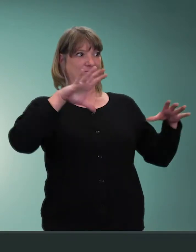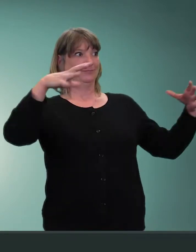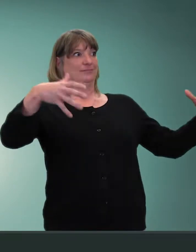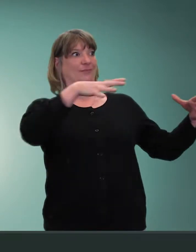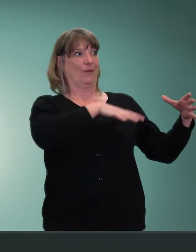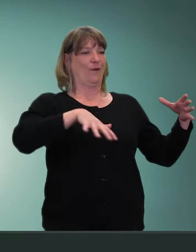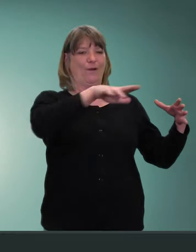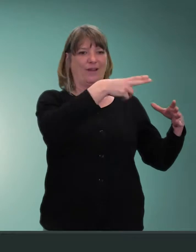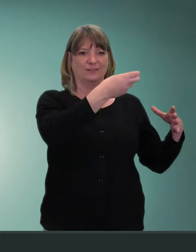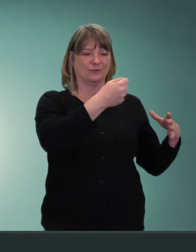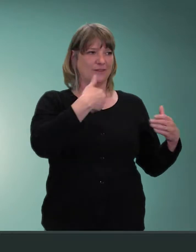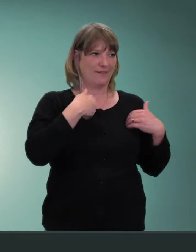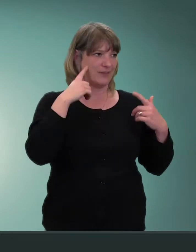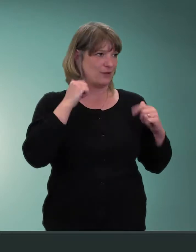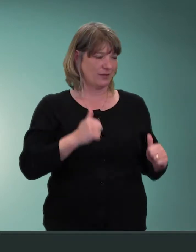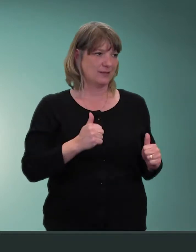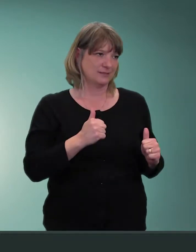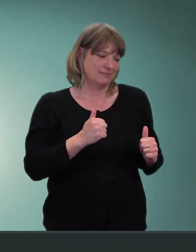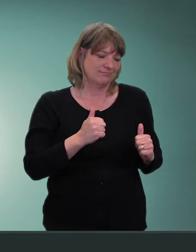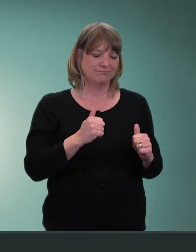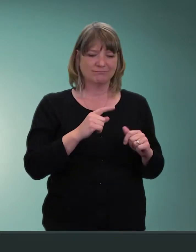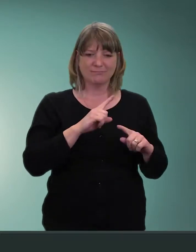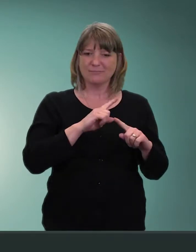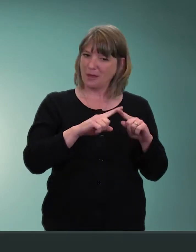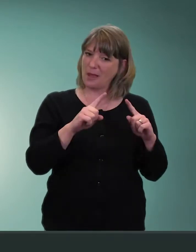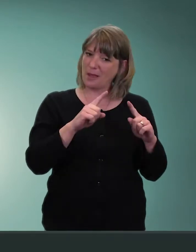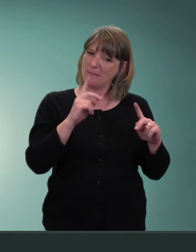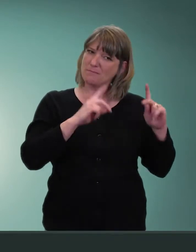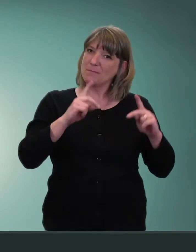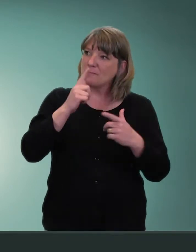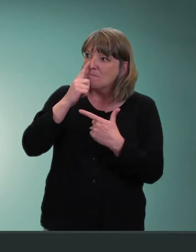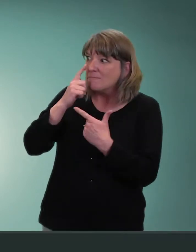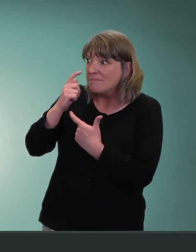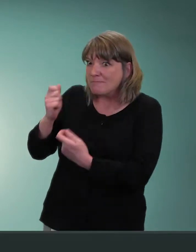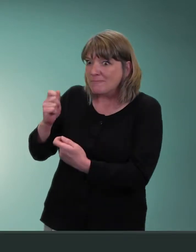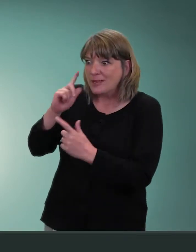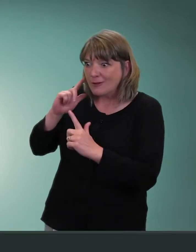in the high school that has hearing loss, but people are interested in it,